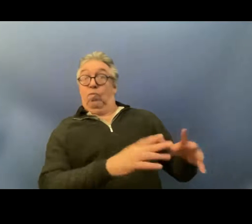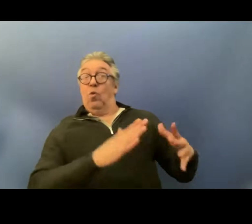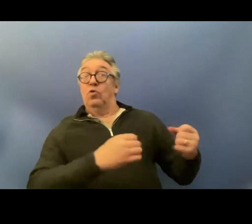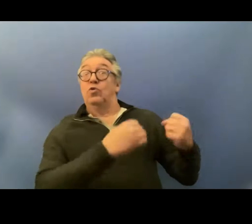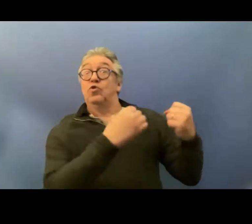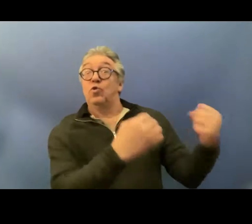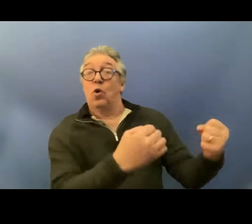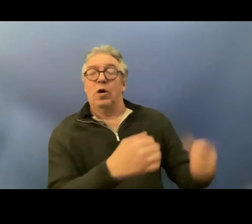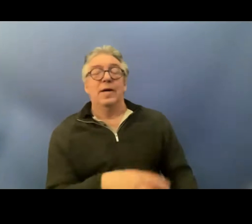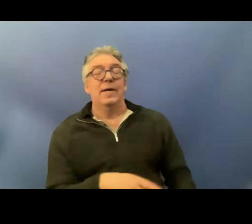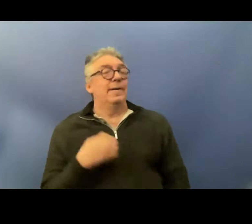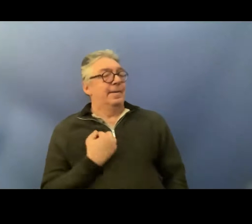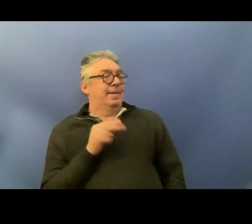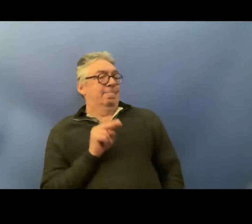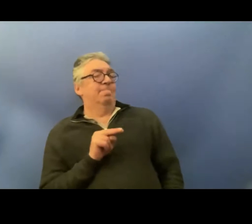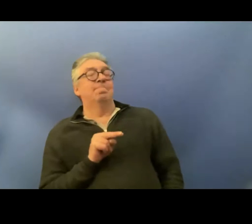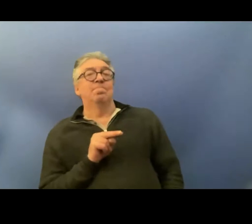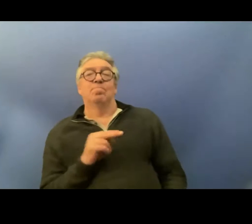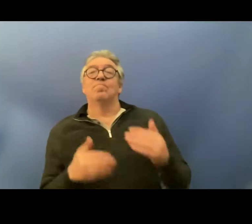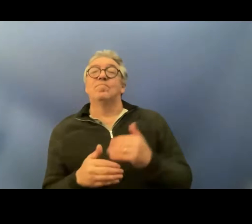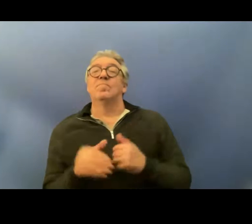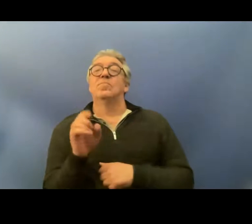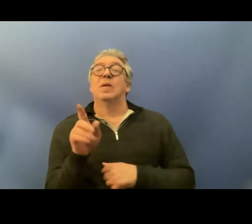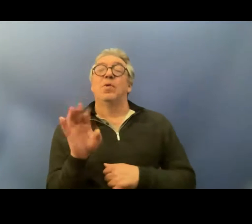a critical role. I'd say for two main factors.